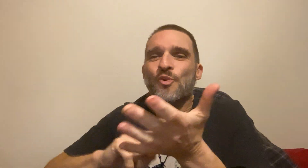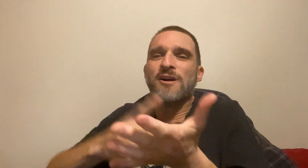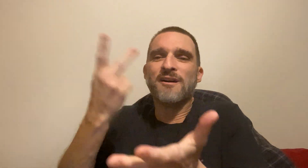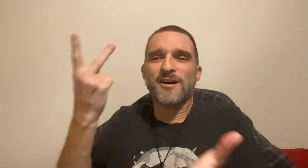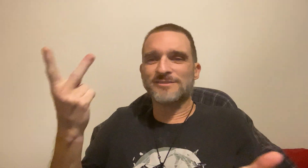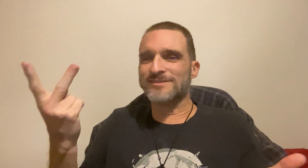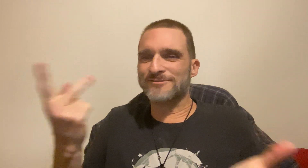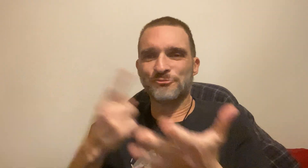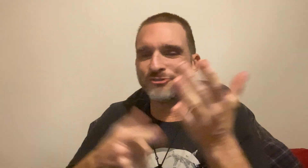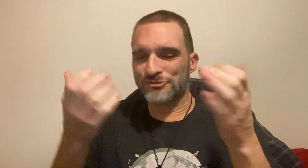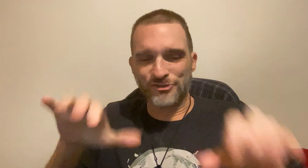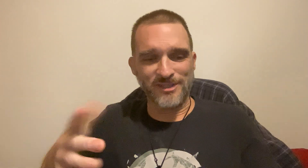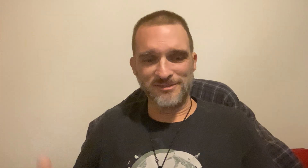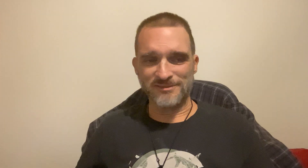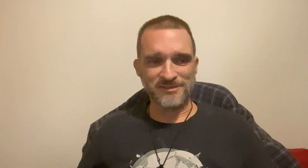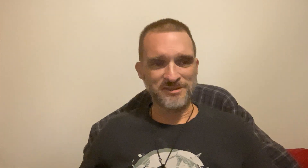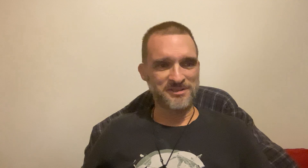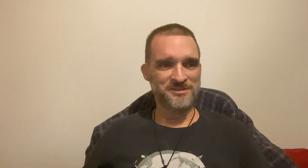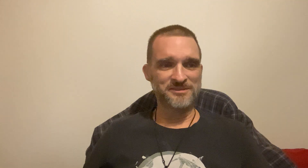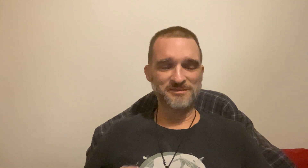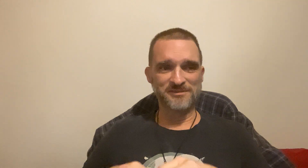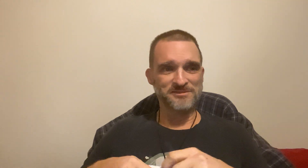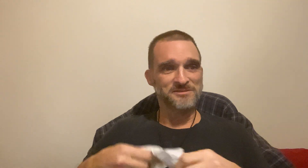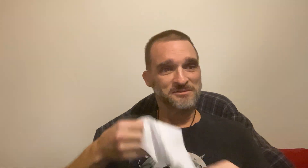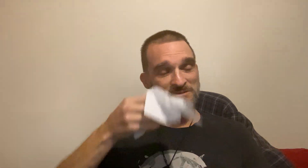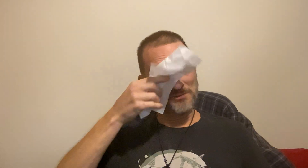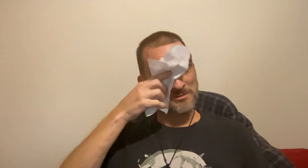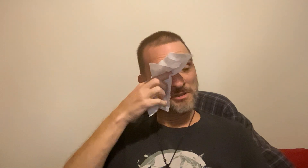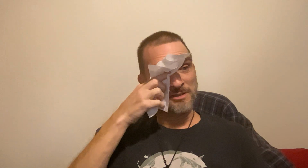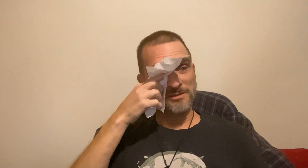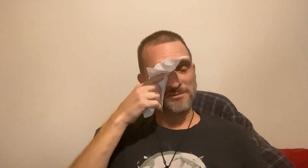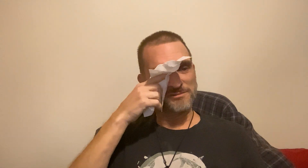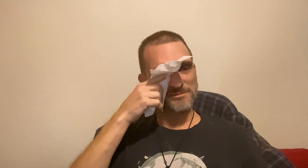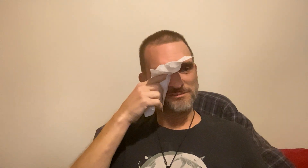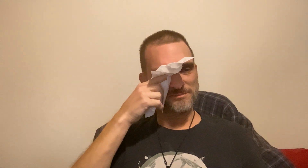Jesus twice? What are the chances of that?